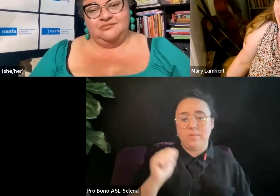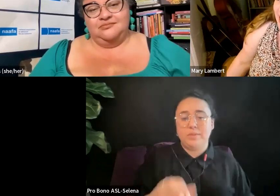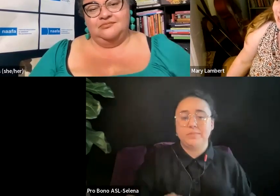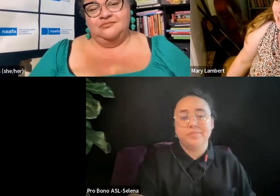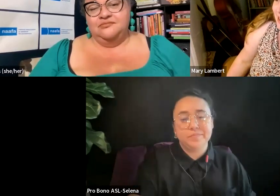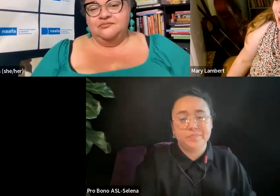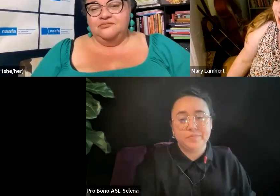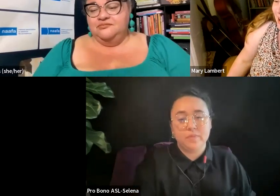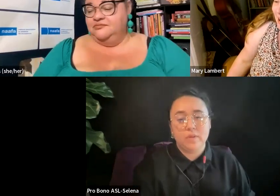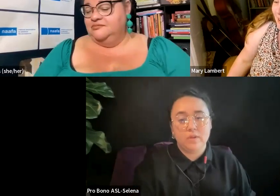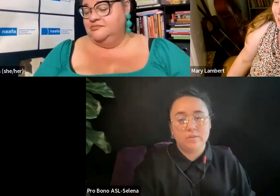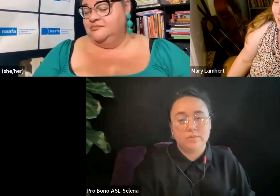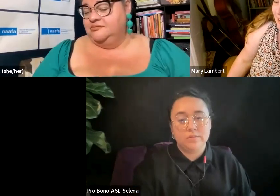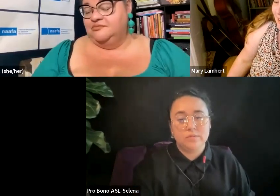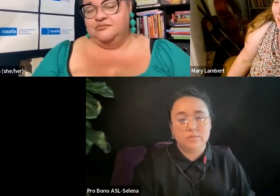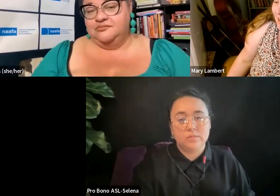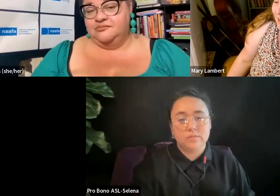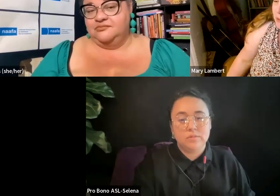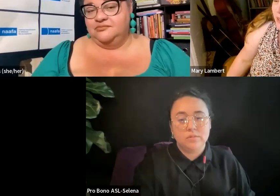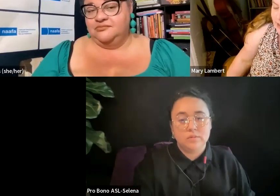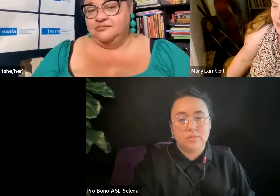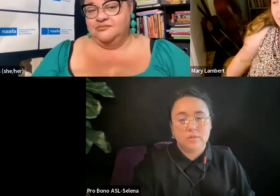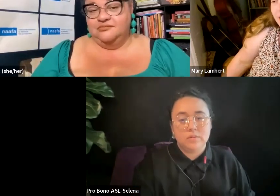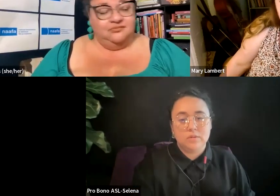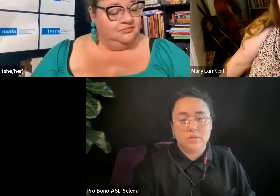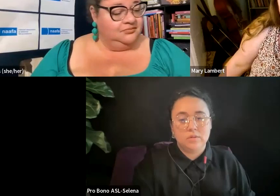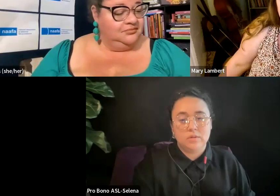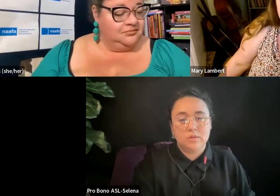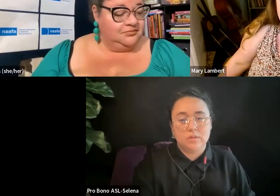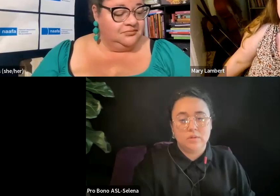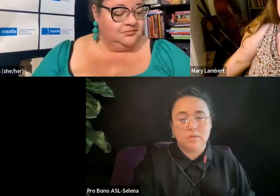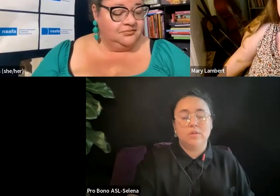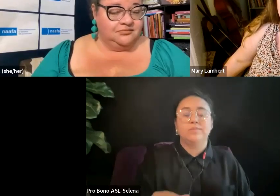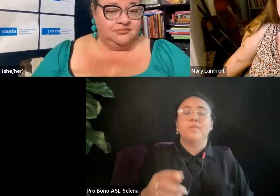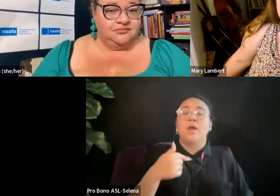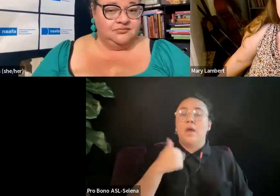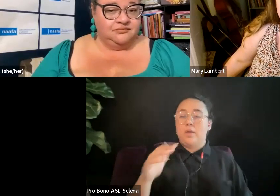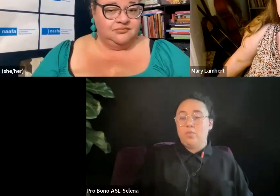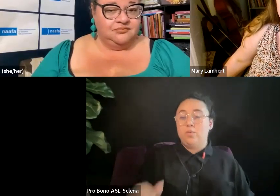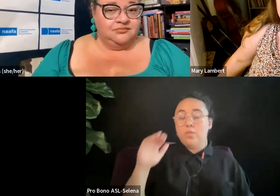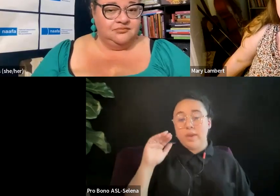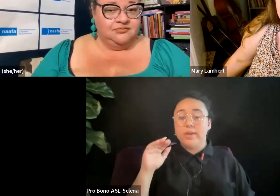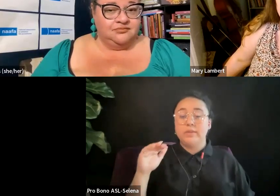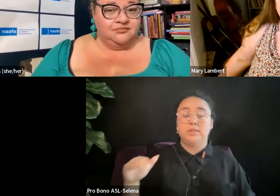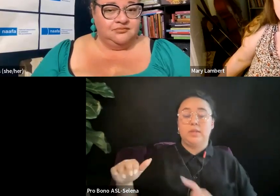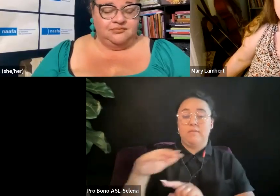And I was raised in an environment that was yeah, it was.